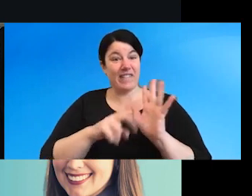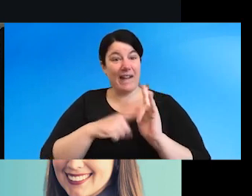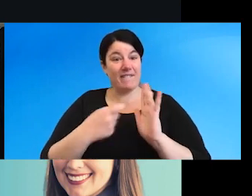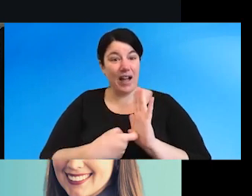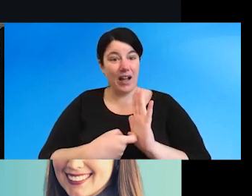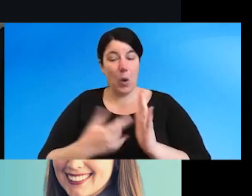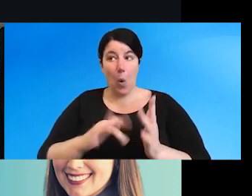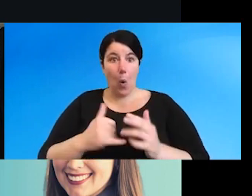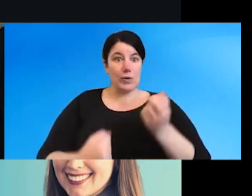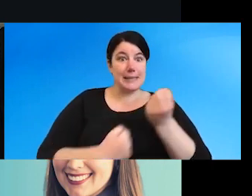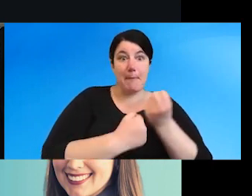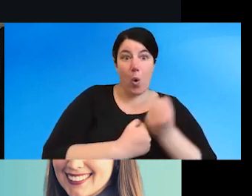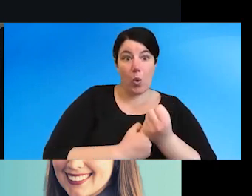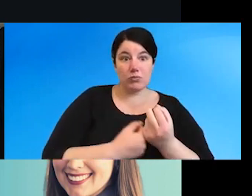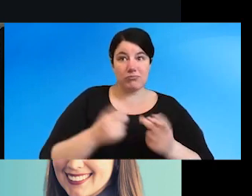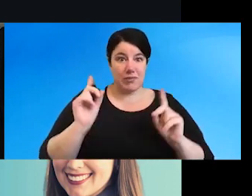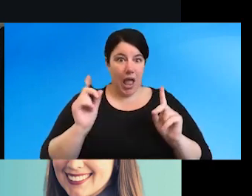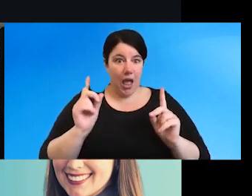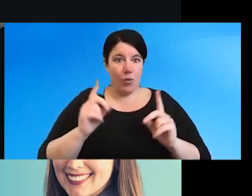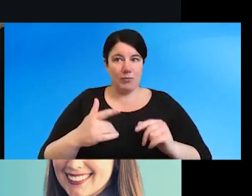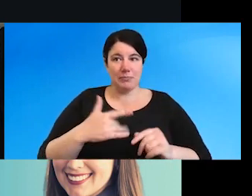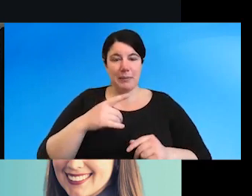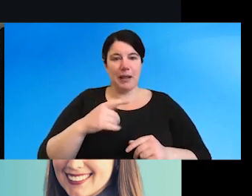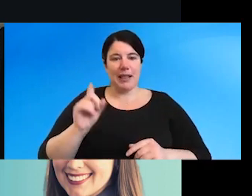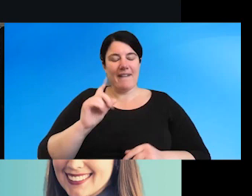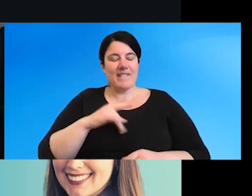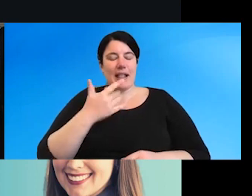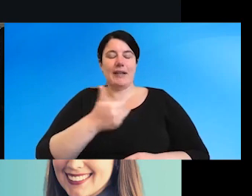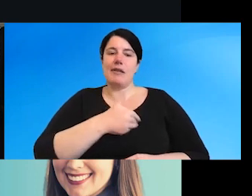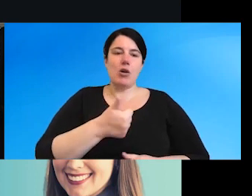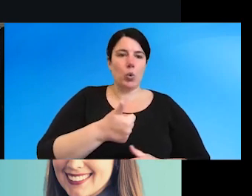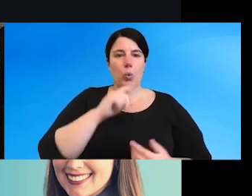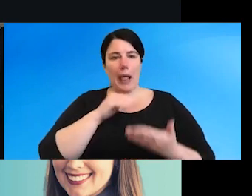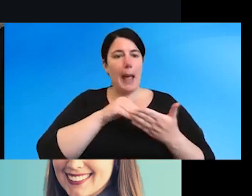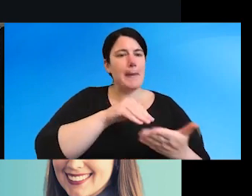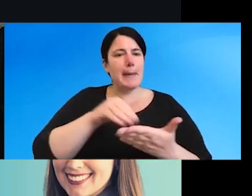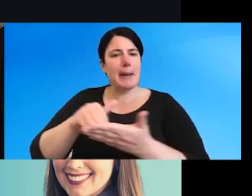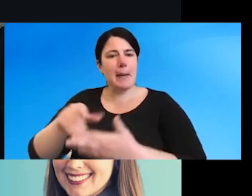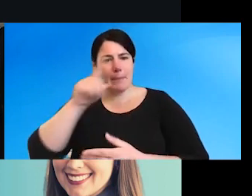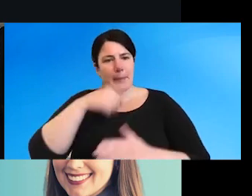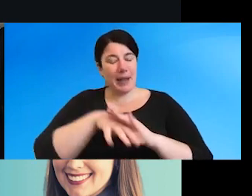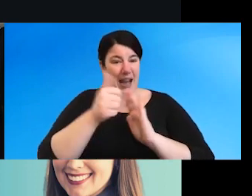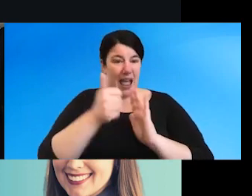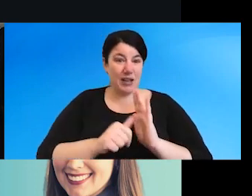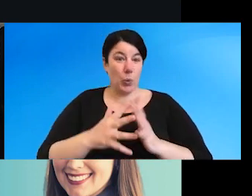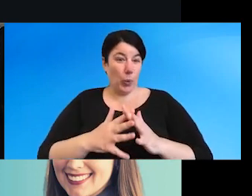now when people are feeling generous towards the sector.